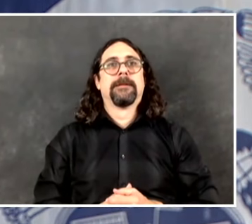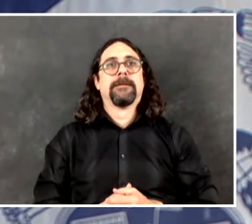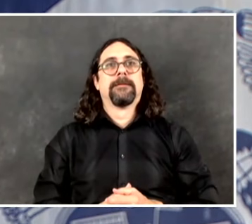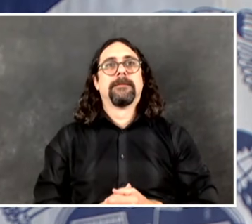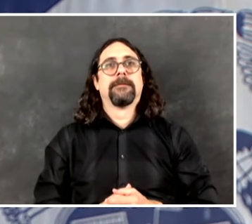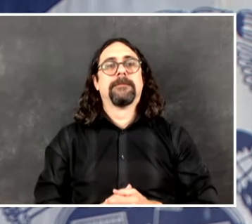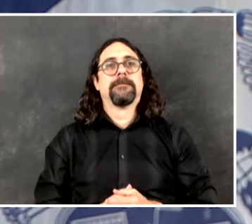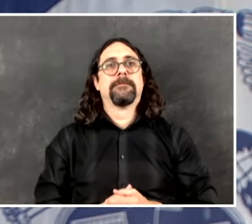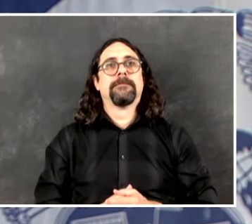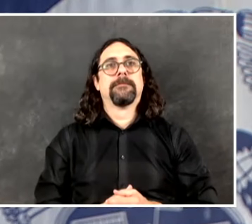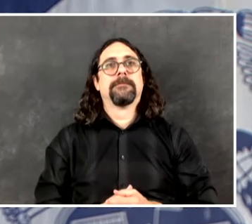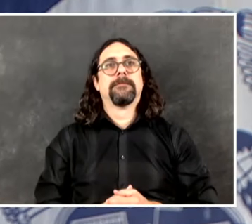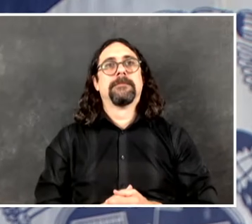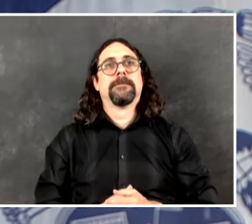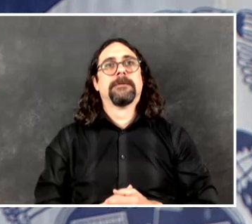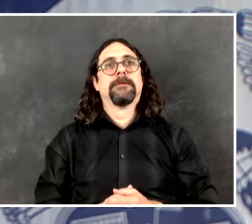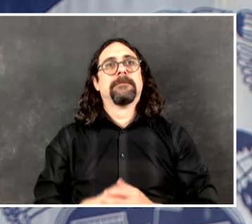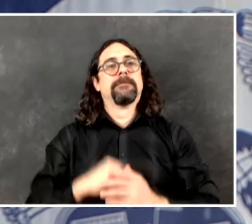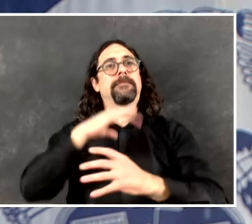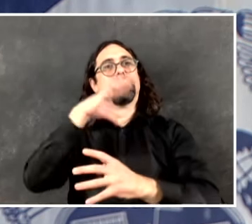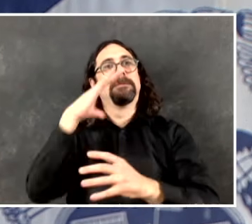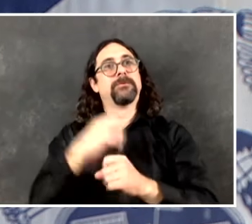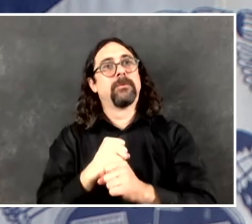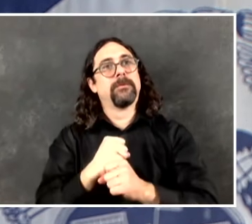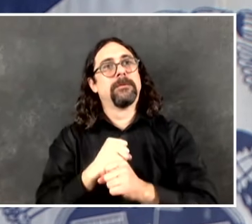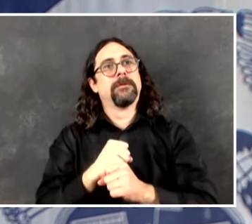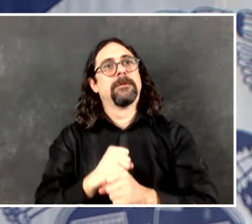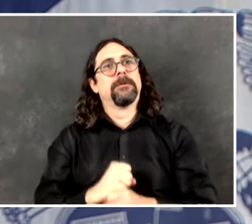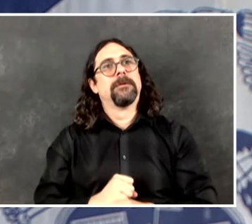I'M GOING TO CONCLUDE WITH A FEW WORDS IN SPANISH.